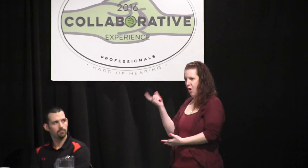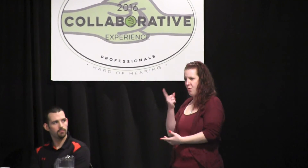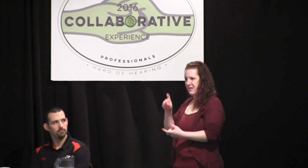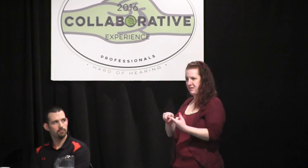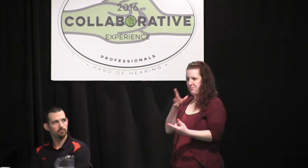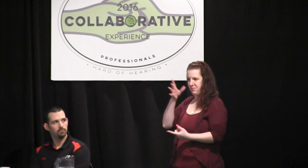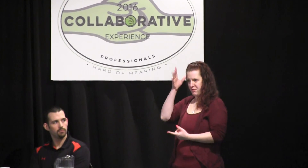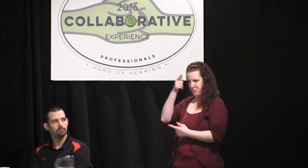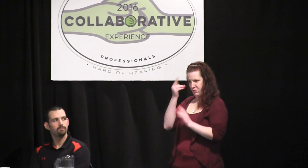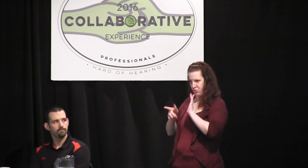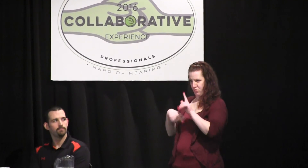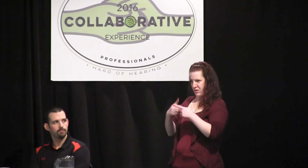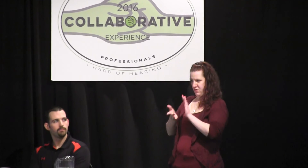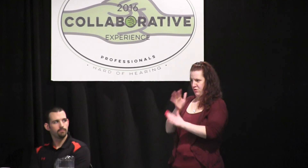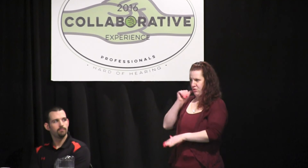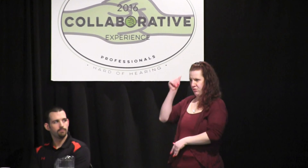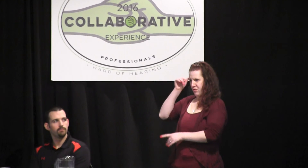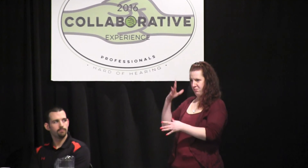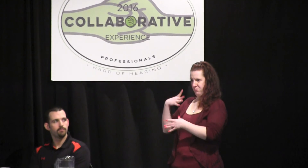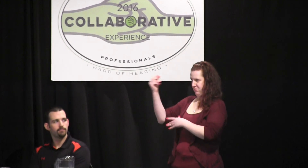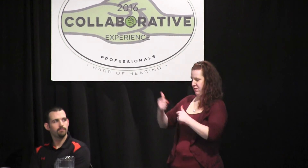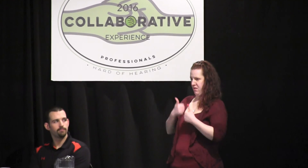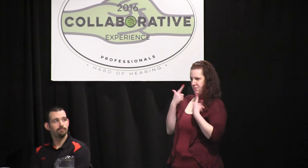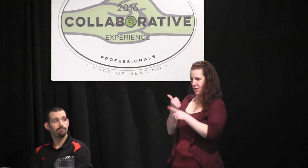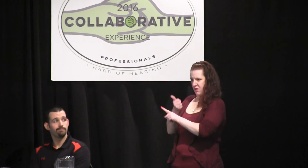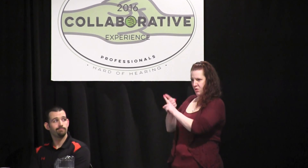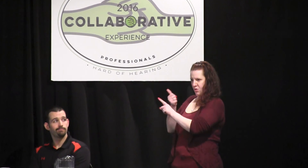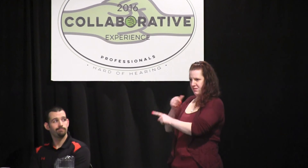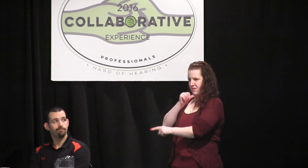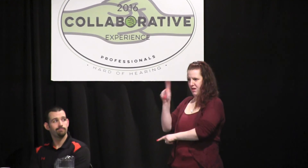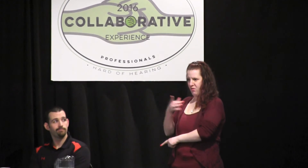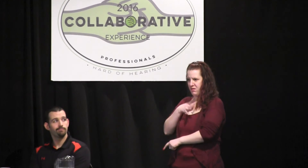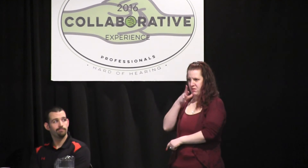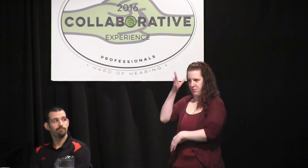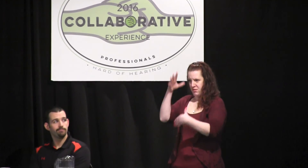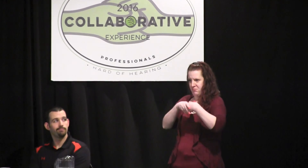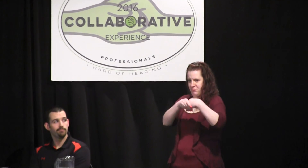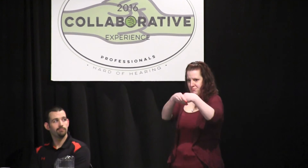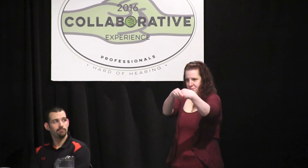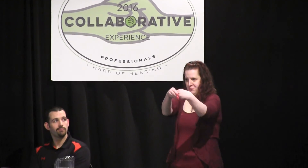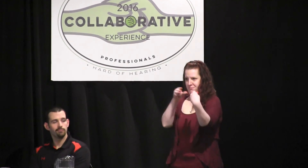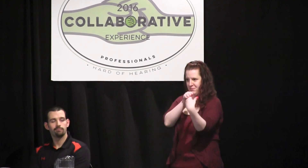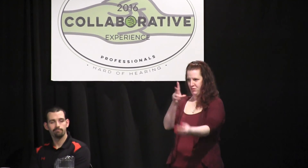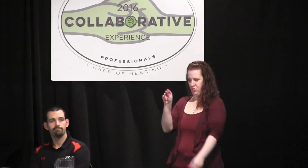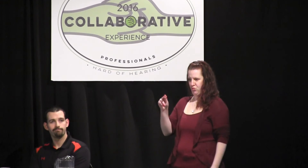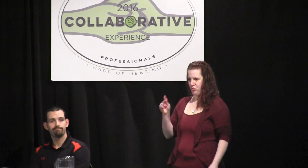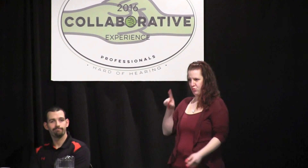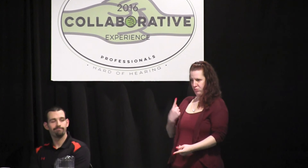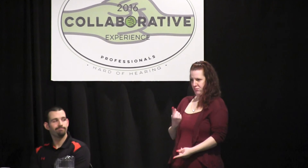tell us that we can do it. Make sure that our parents aren't doing it all for us because our parents